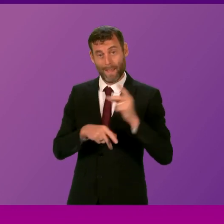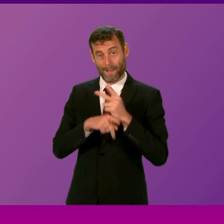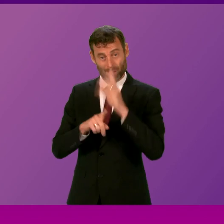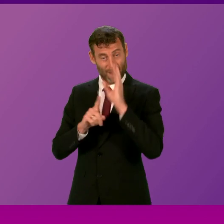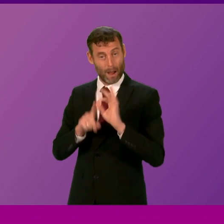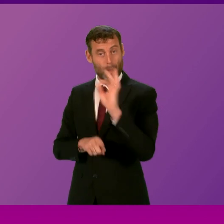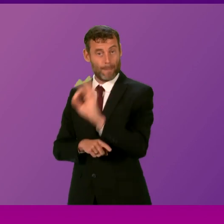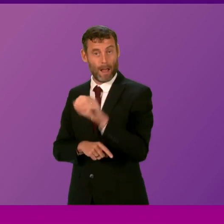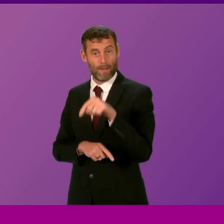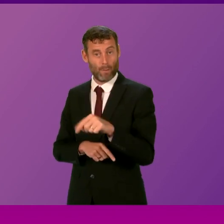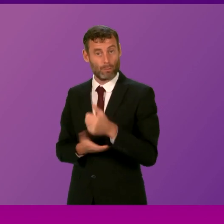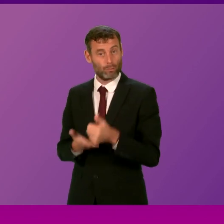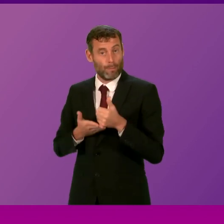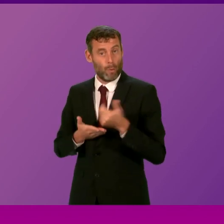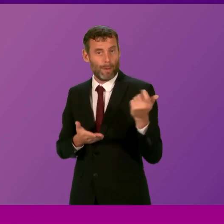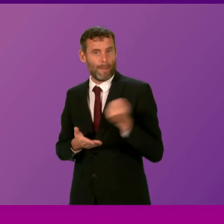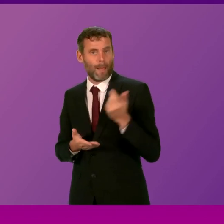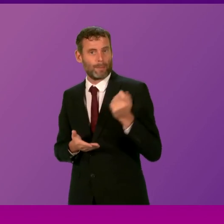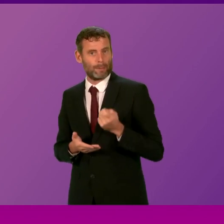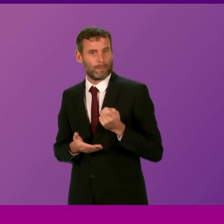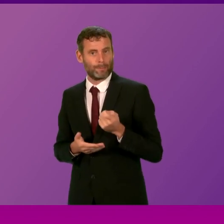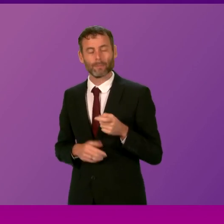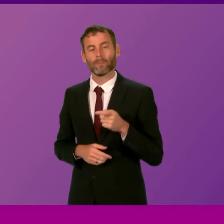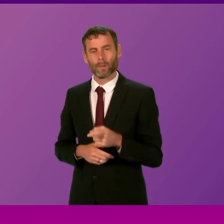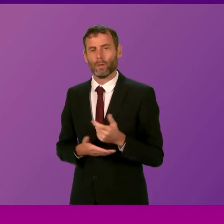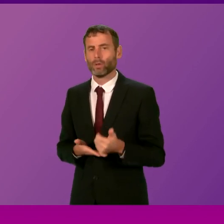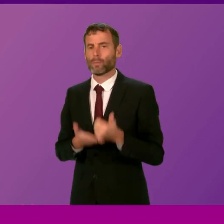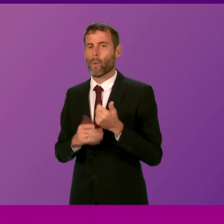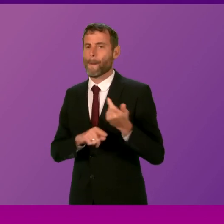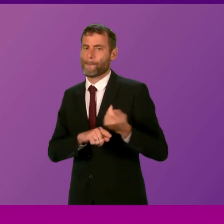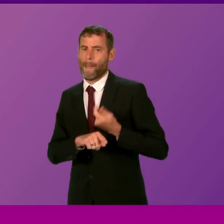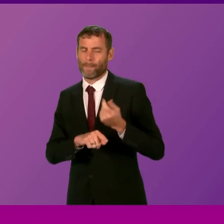Carers on the carer support payment will continue to benefit from our carers allowance supplement,